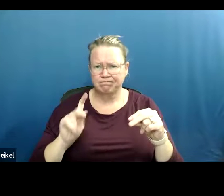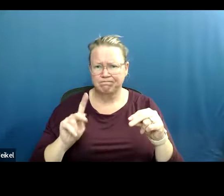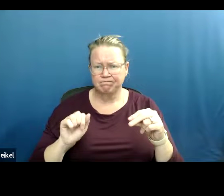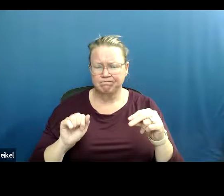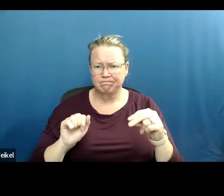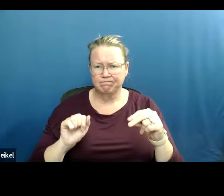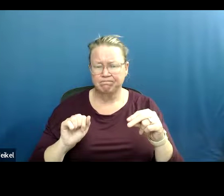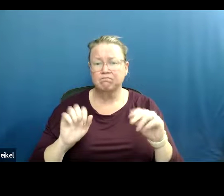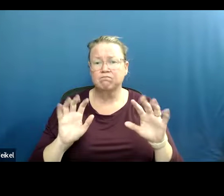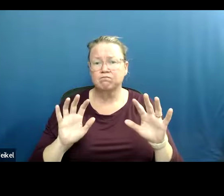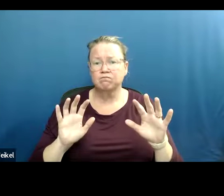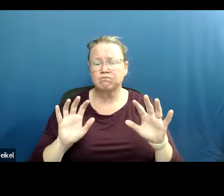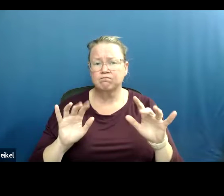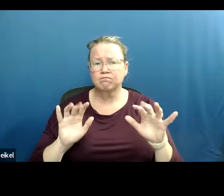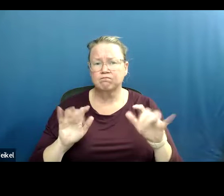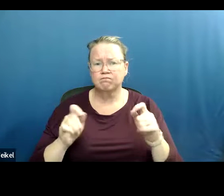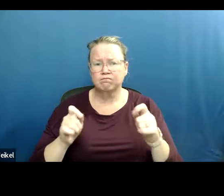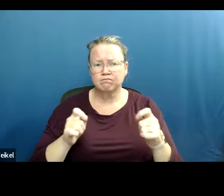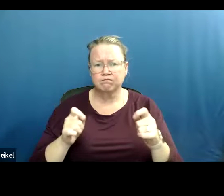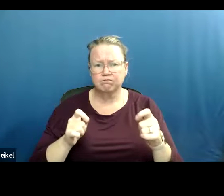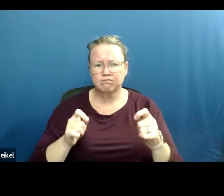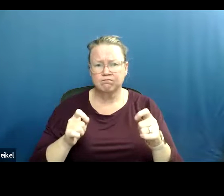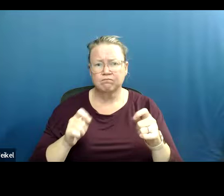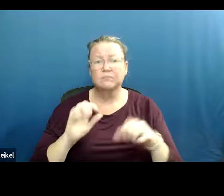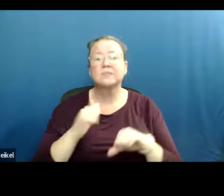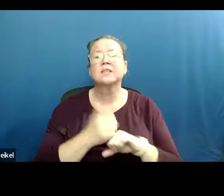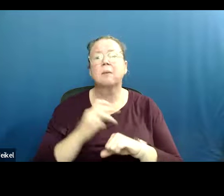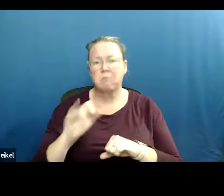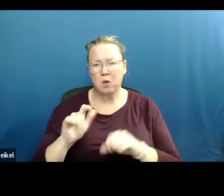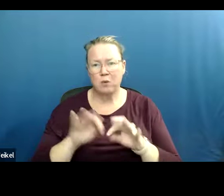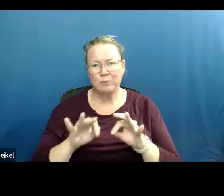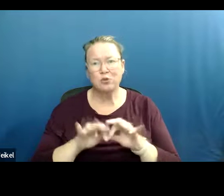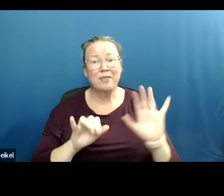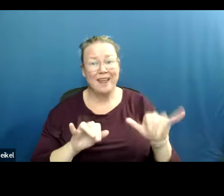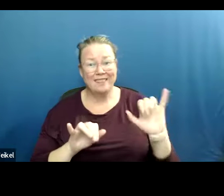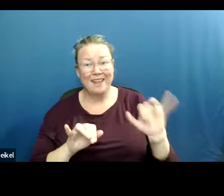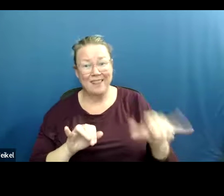Harm (He/Him): host controls set up manual captioner. Okay? Captioner Trish: There it is that sounds familiar.